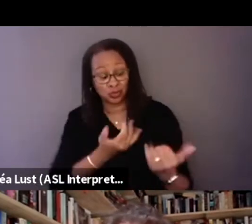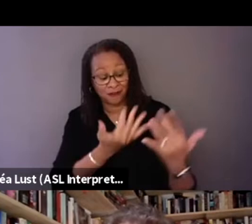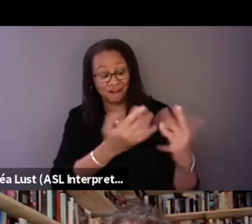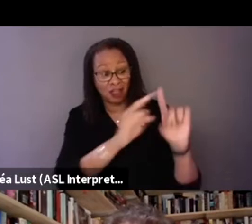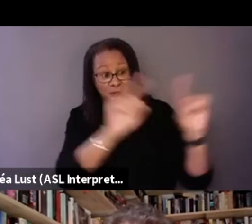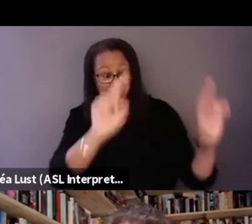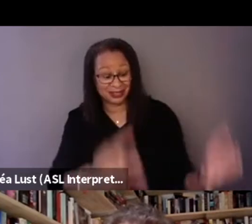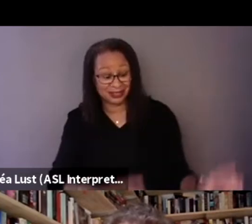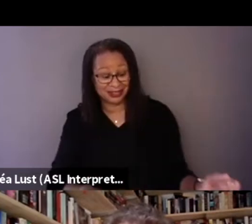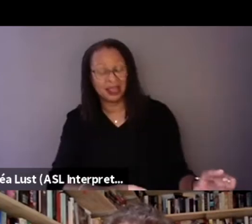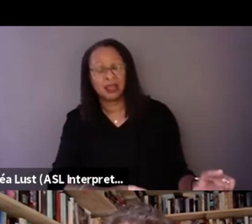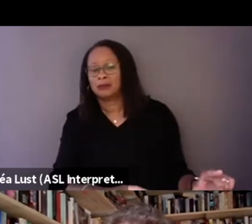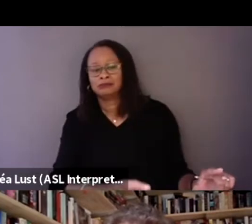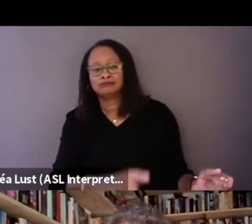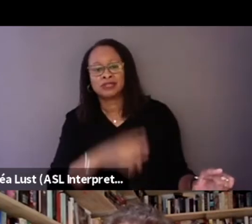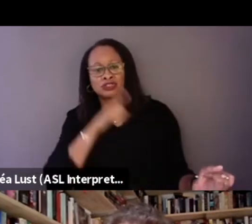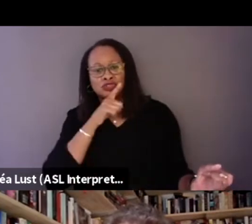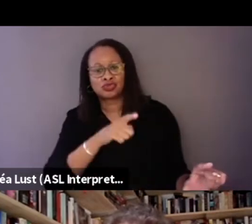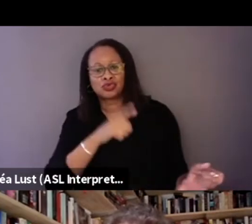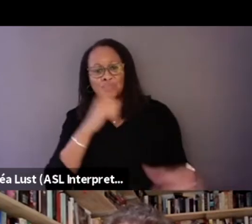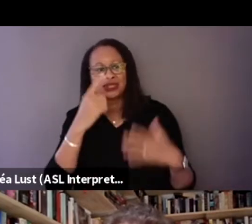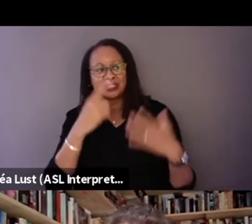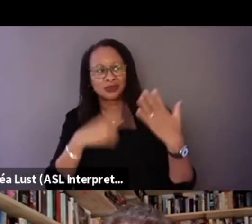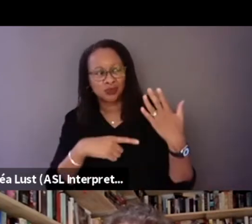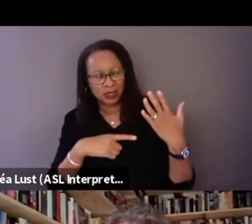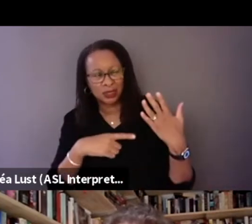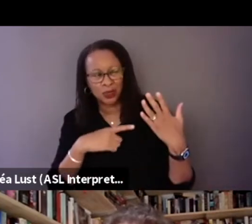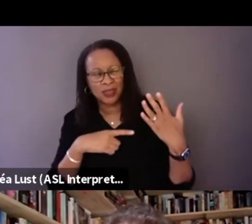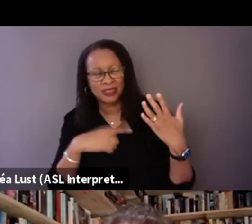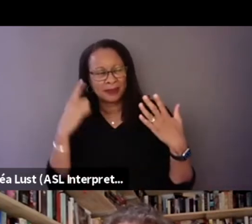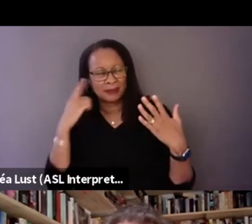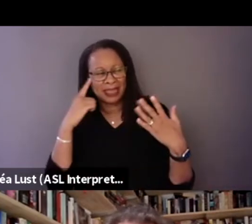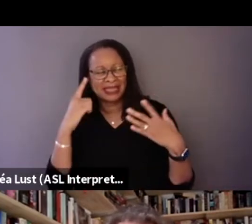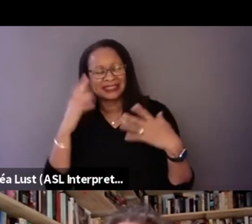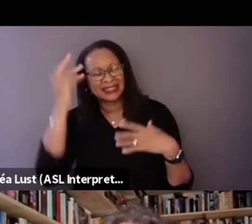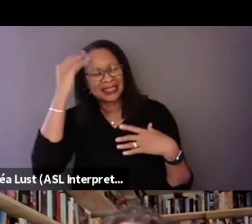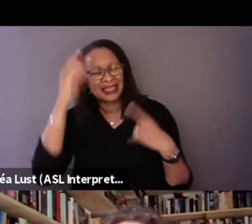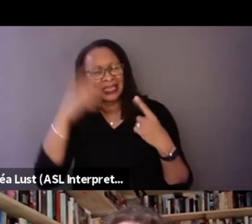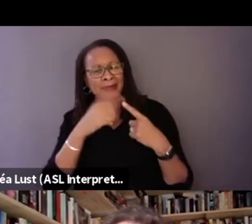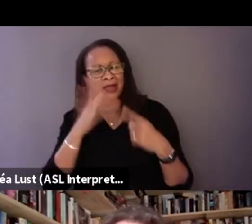The truth is what the man is thinking about his grandchildren and the loss.